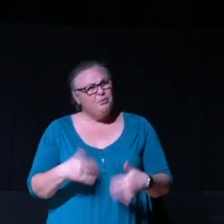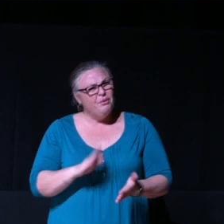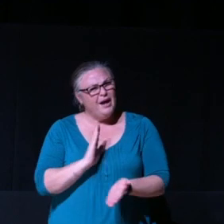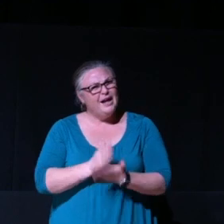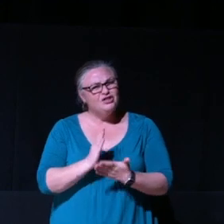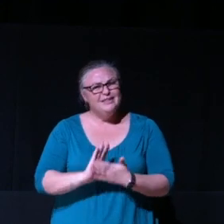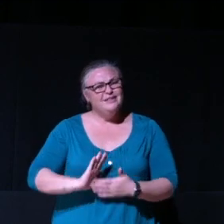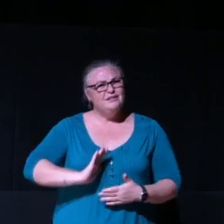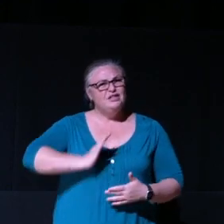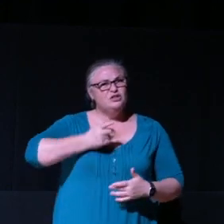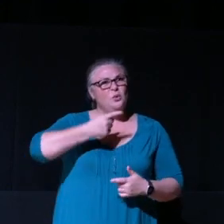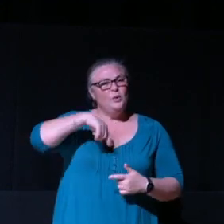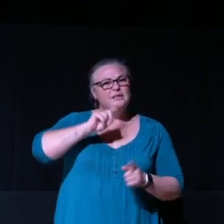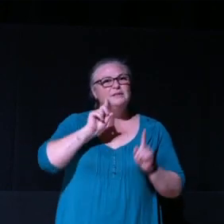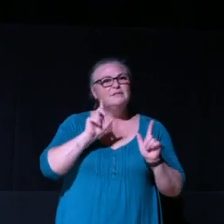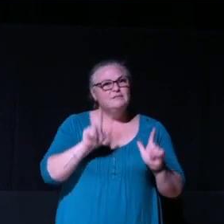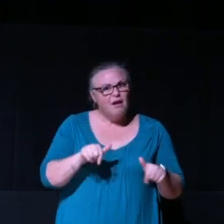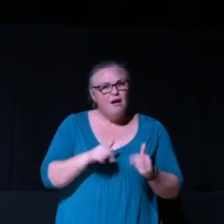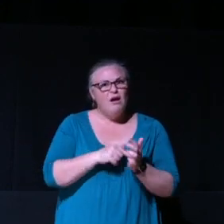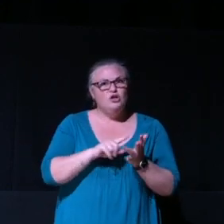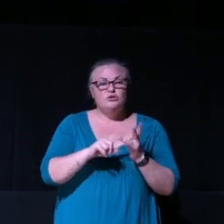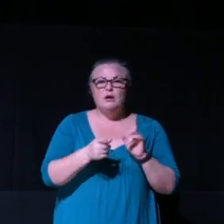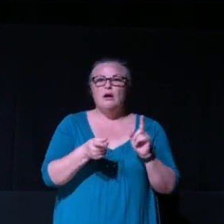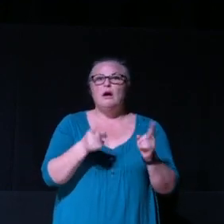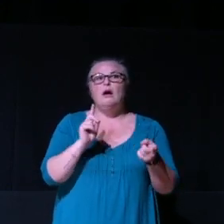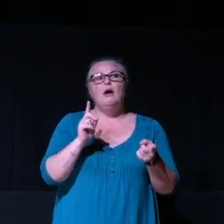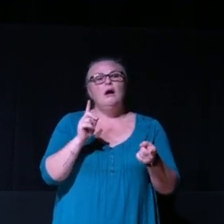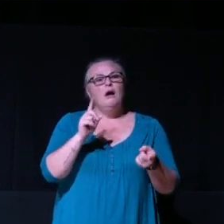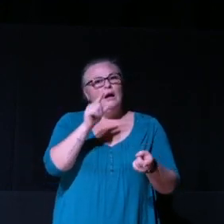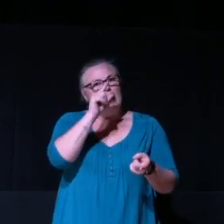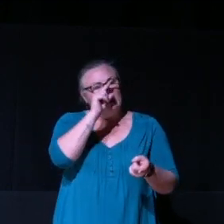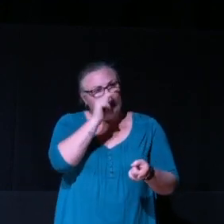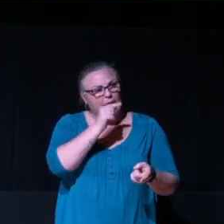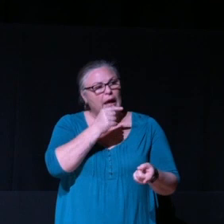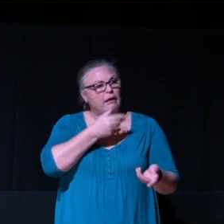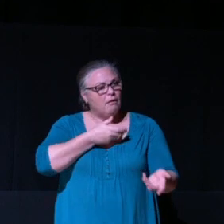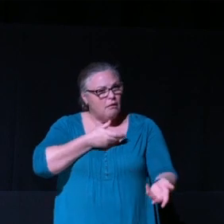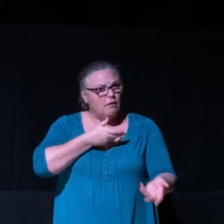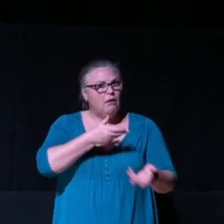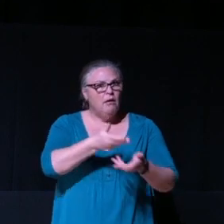age where we're starting to realize that there can be a back and forth. There can be kind of some